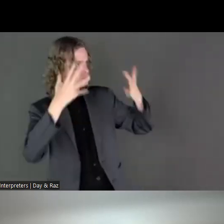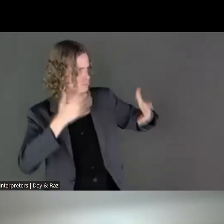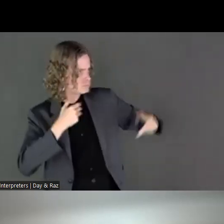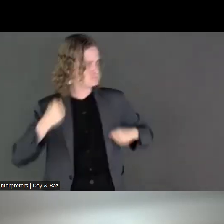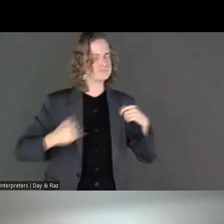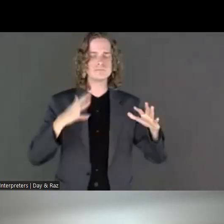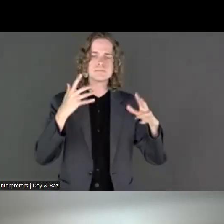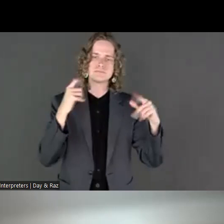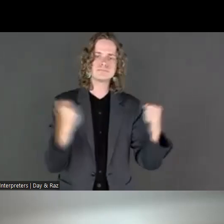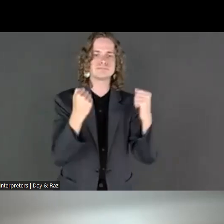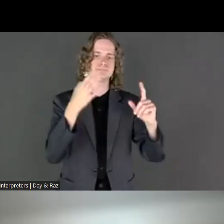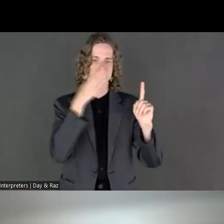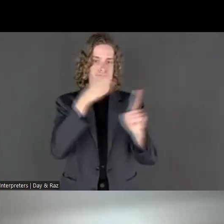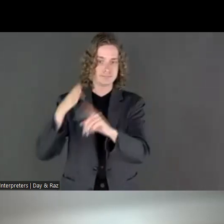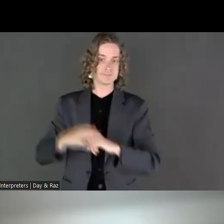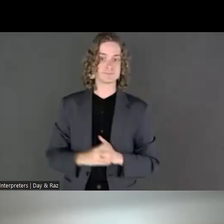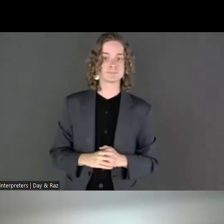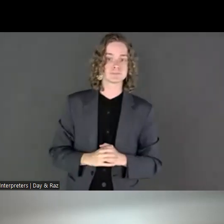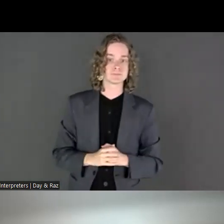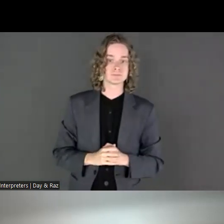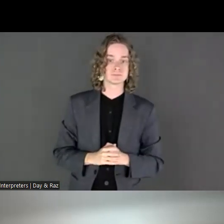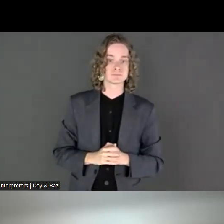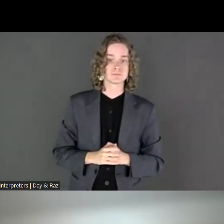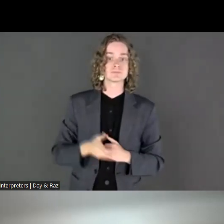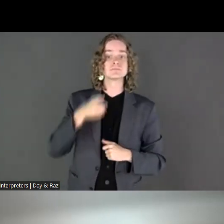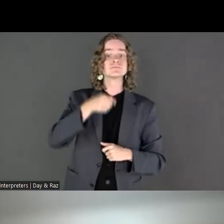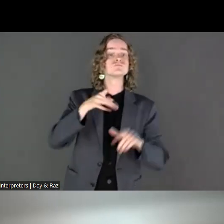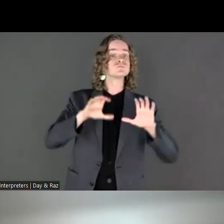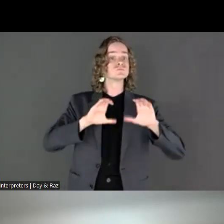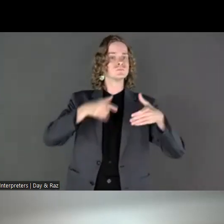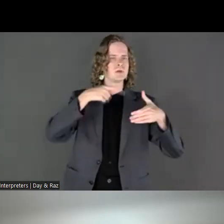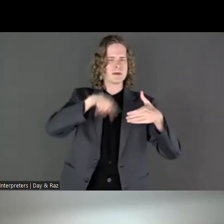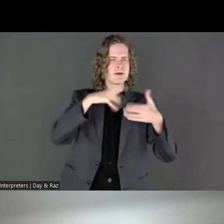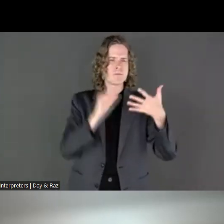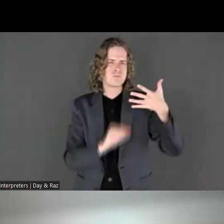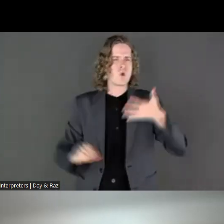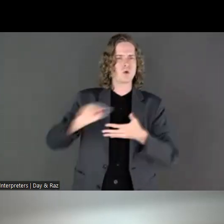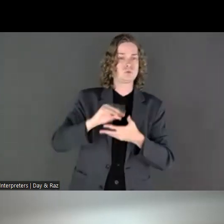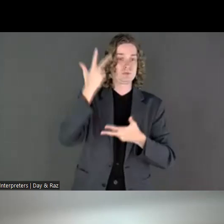working areas. So there is the first protein where the focus is to strengthen the engagement